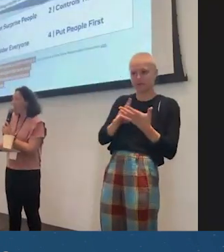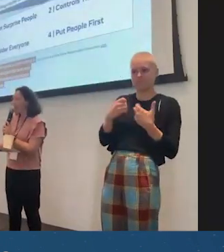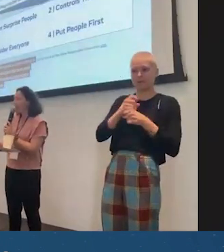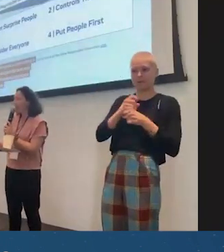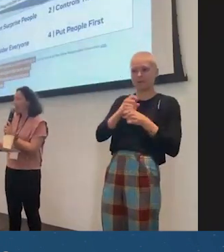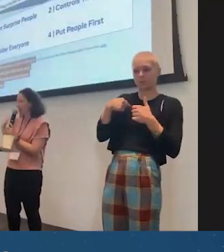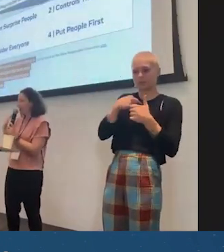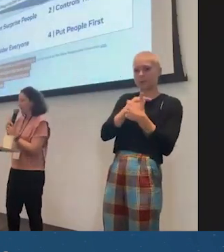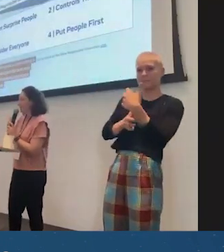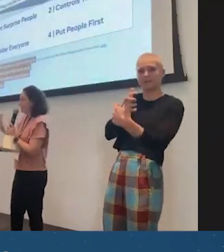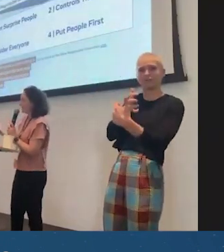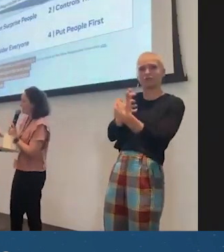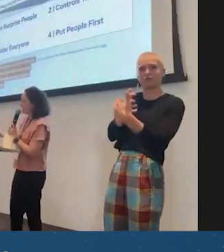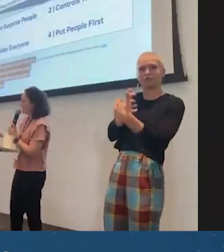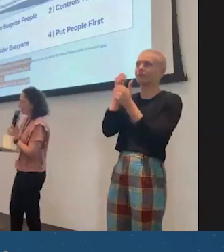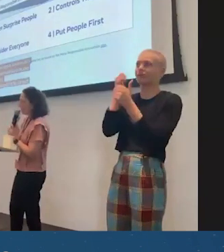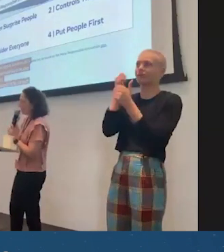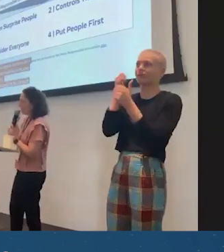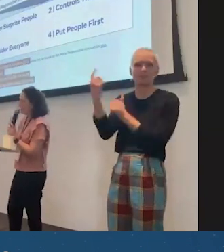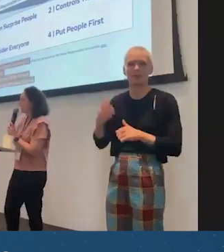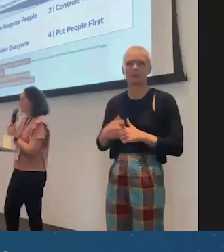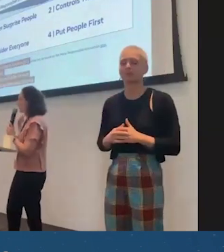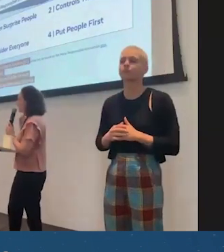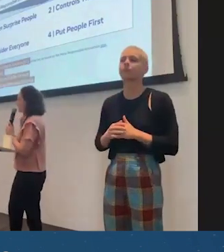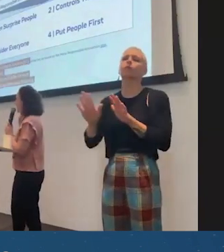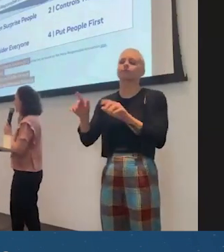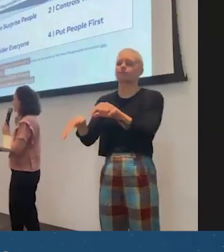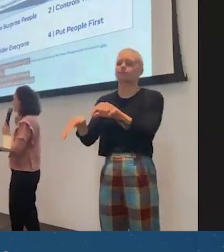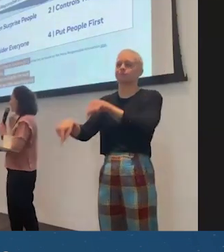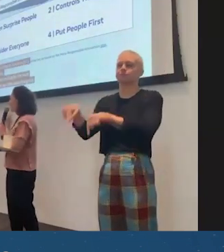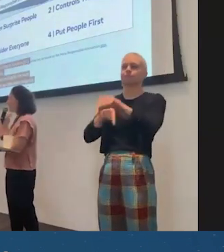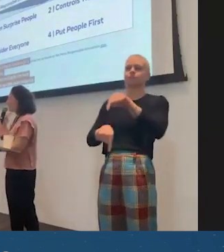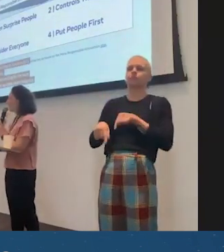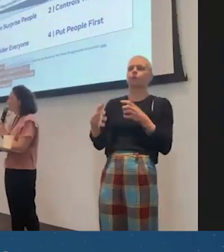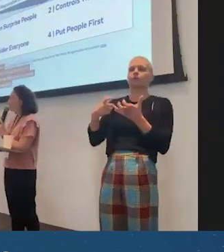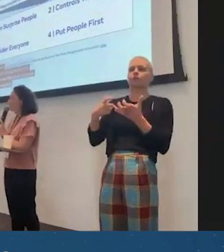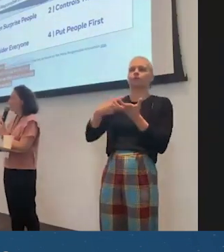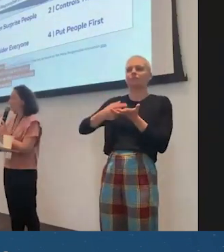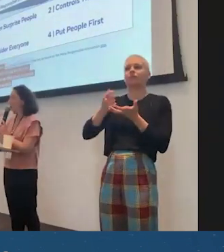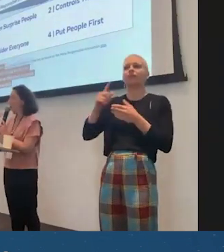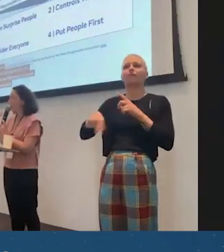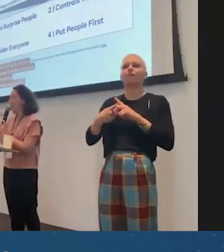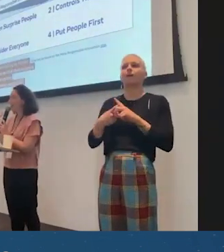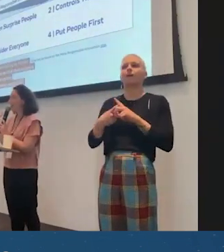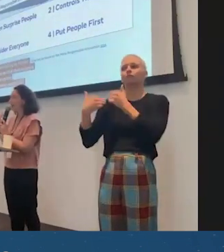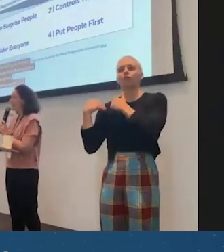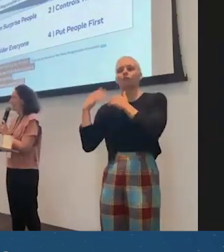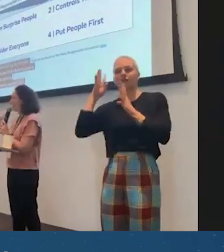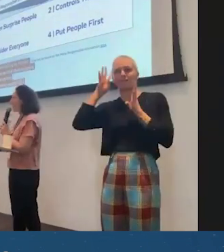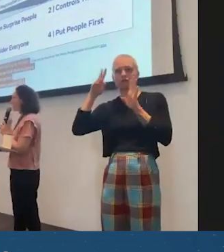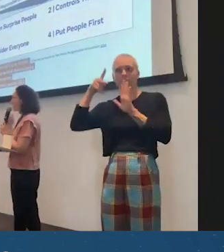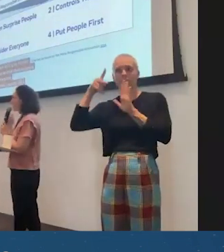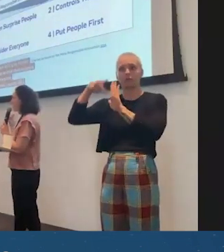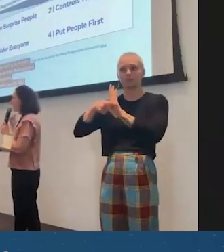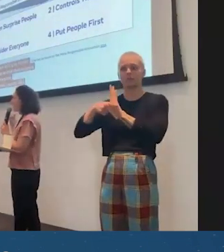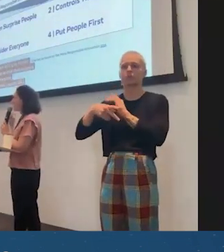And actually, want to step back and talk a little bit about some of the responsible innovation principles at Reality Labs at Meta because I